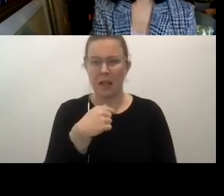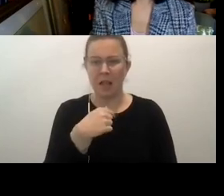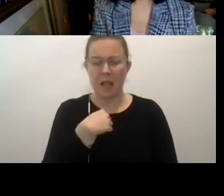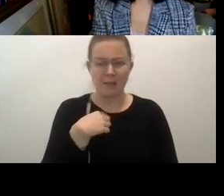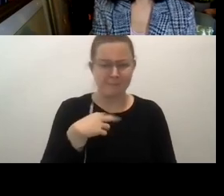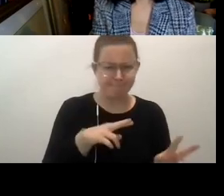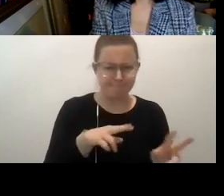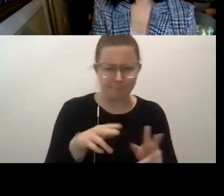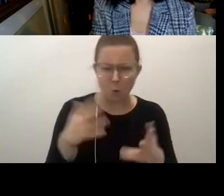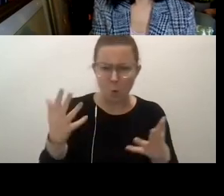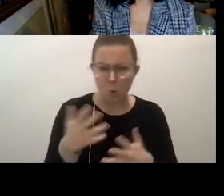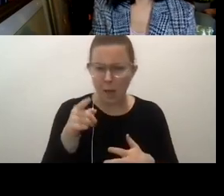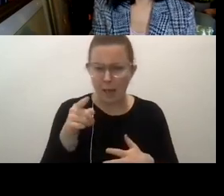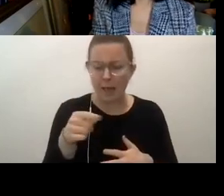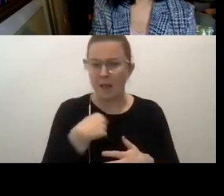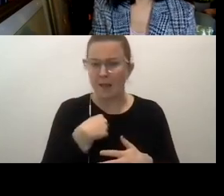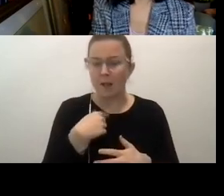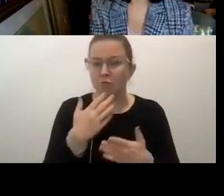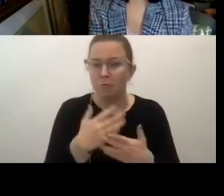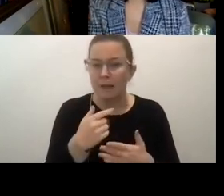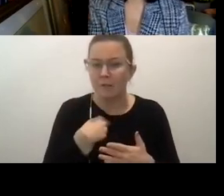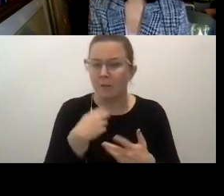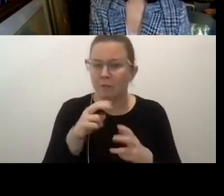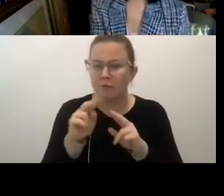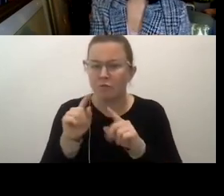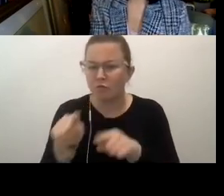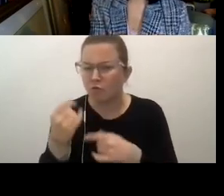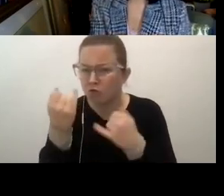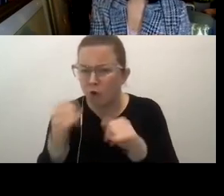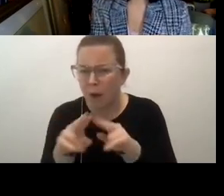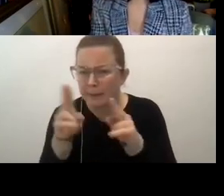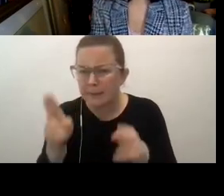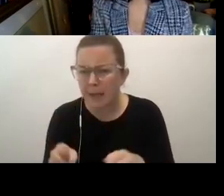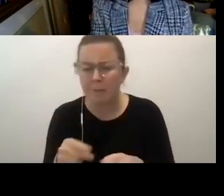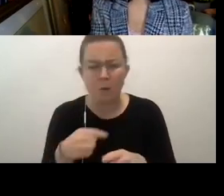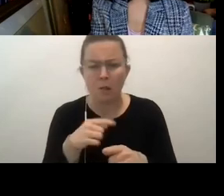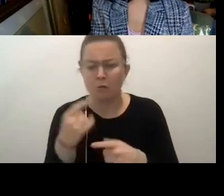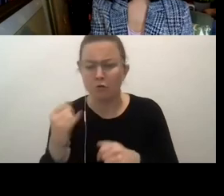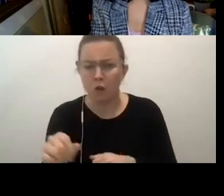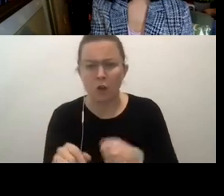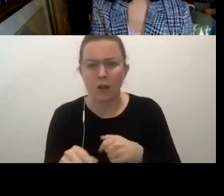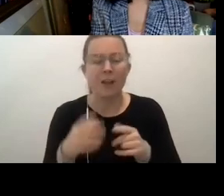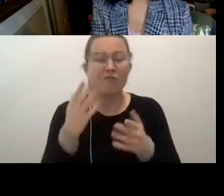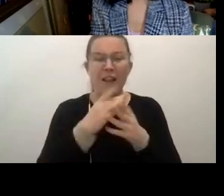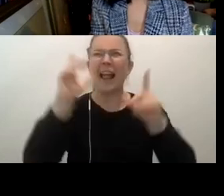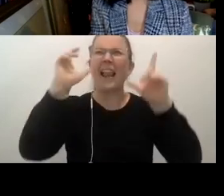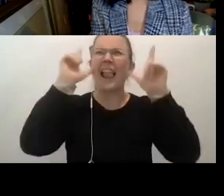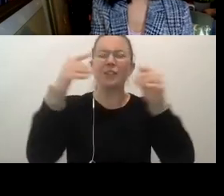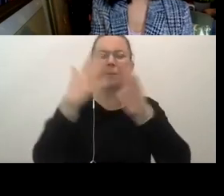up to wrong tables because everyone - it was so loud everyone was sort of, you know, speaking with their hands, and I didn't know who I was